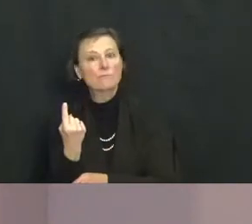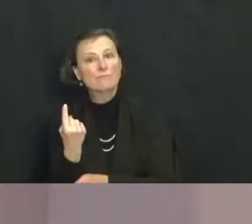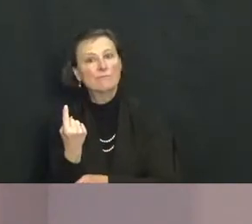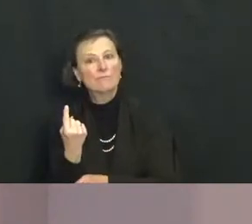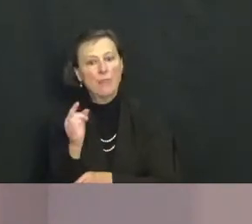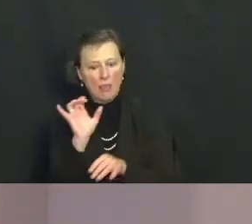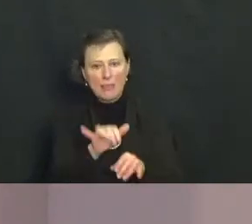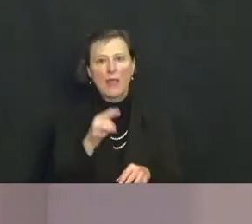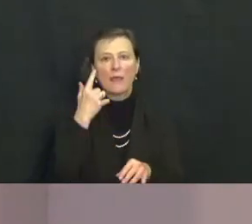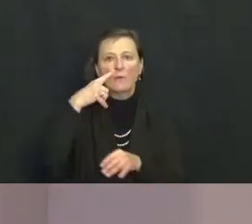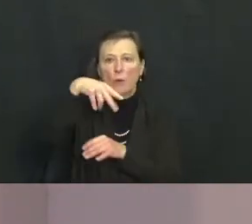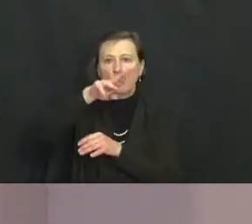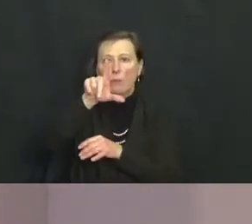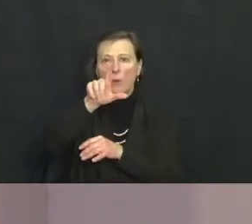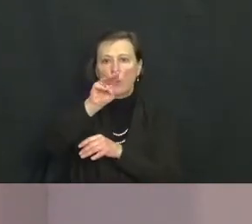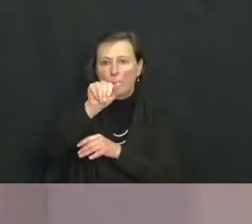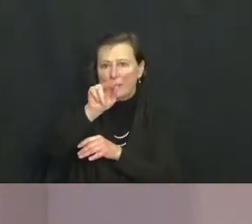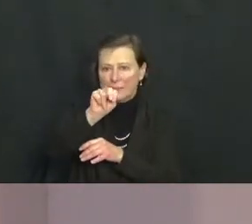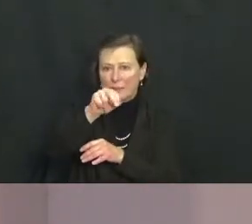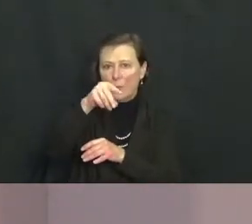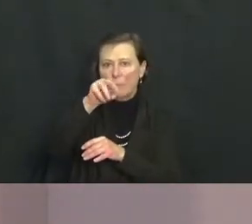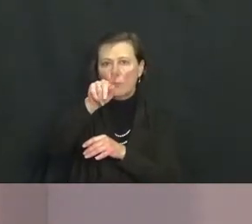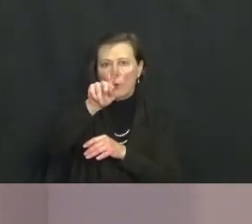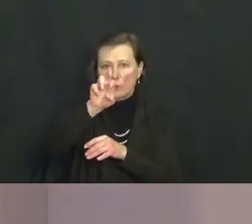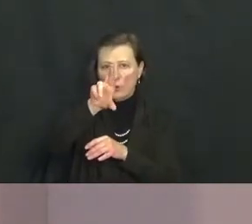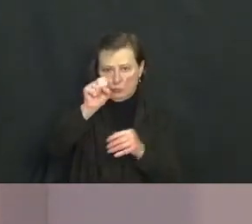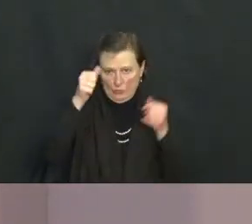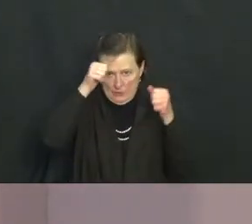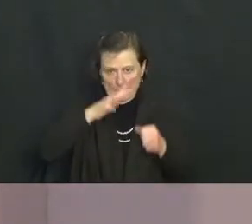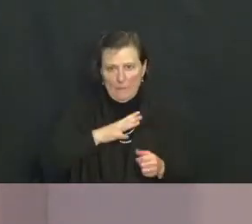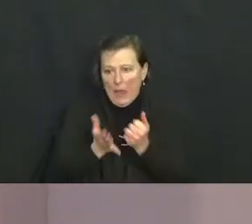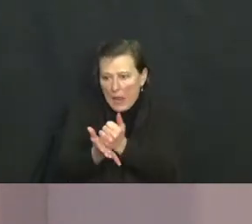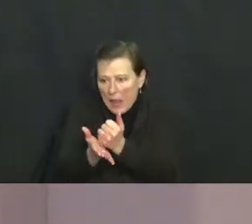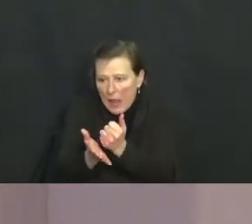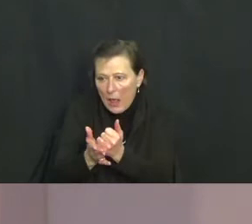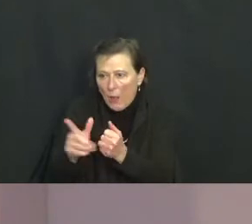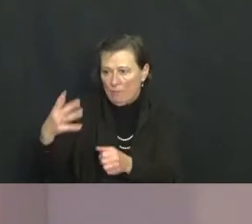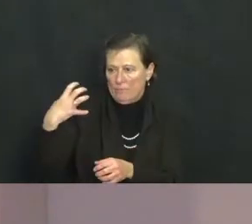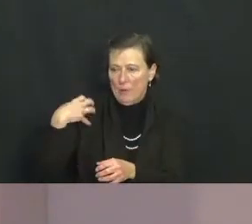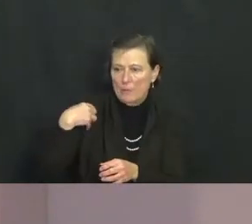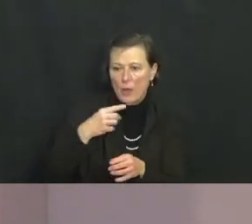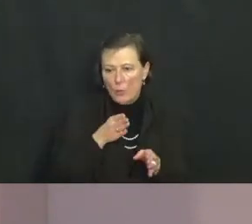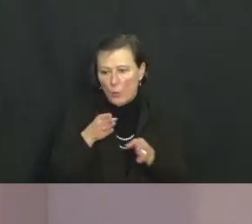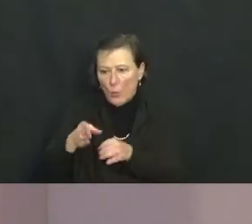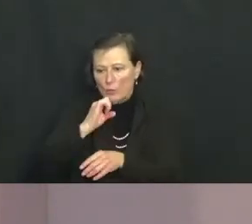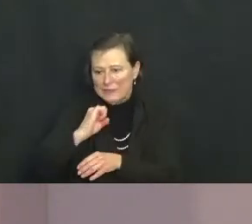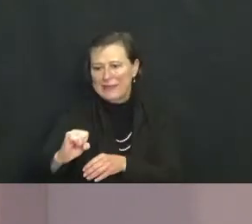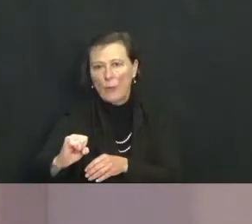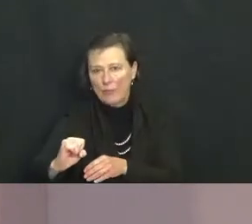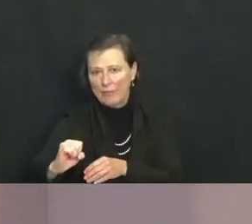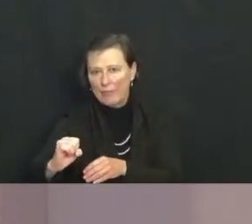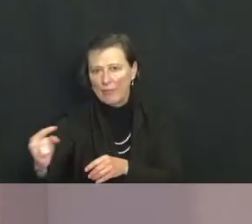This is for the Pullman porters. who helped Thurgood Marshall go south and come back north